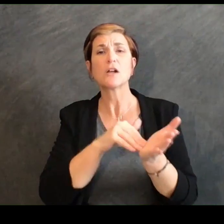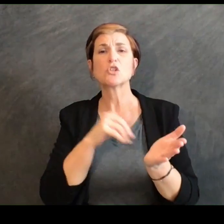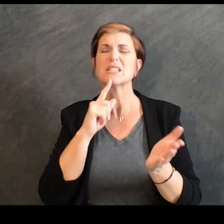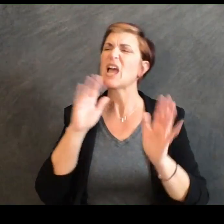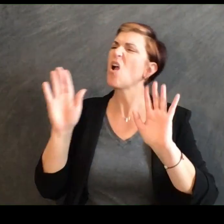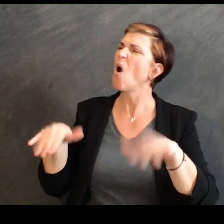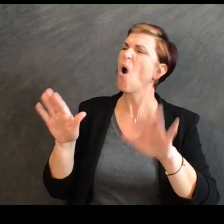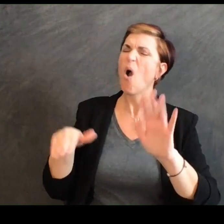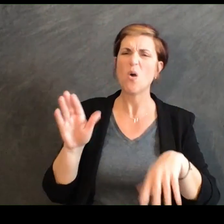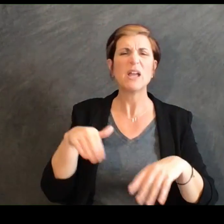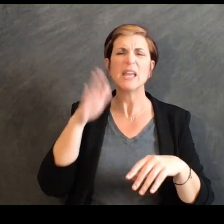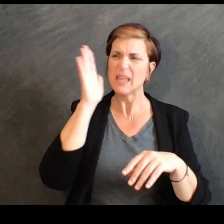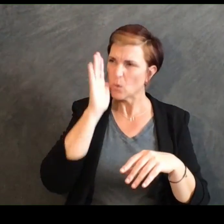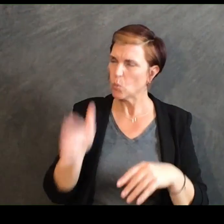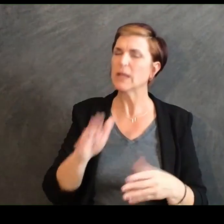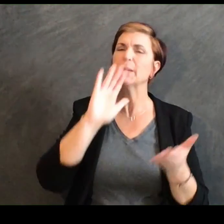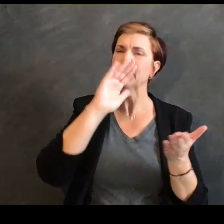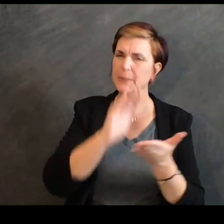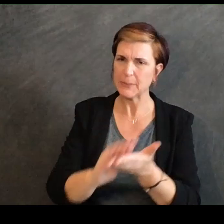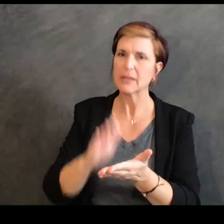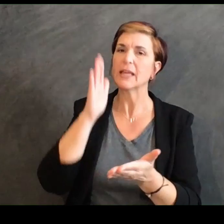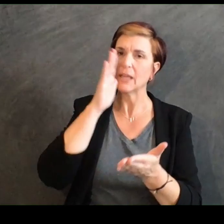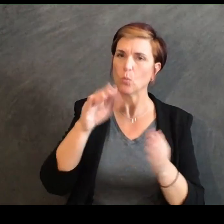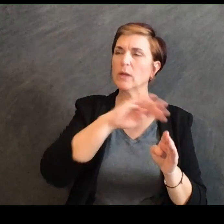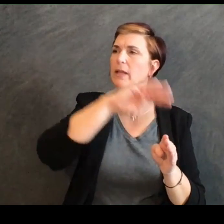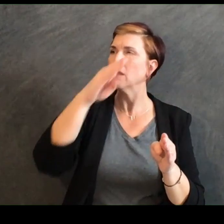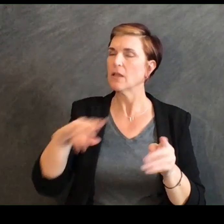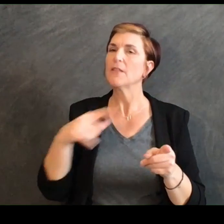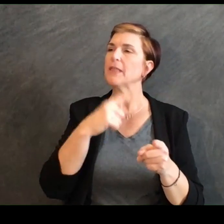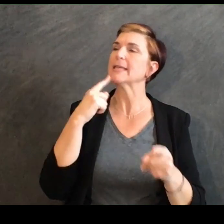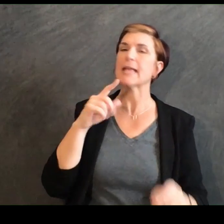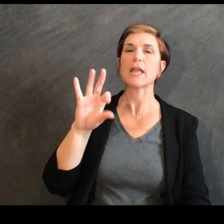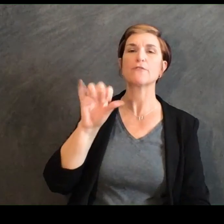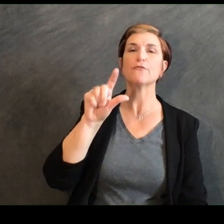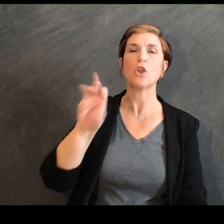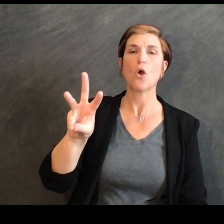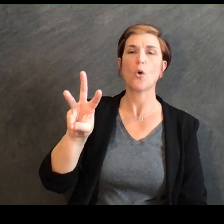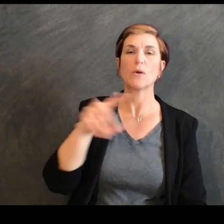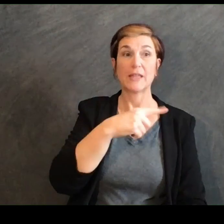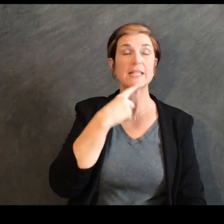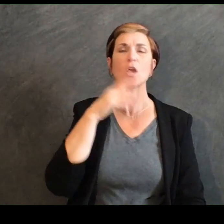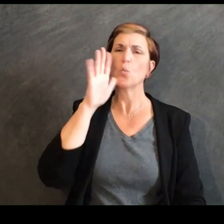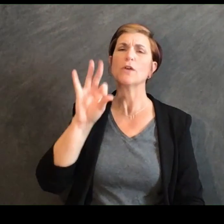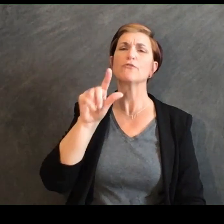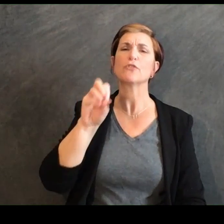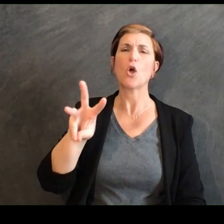through and interesting terms and very accurate I think you're going to find it